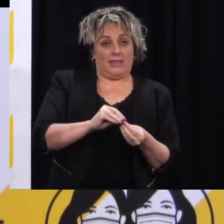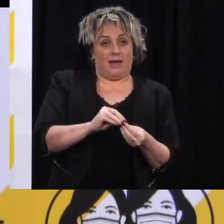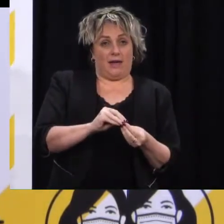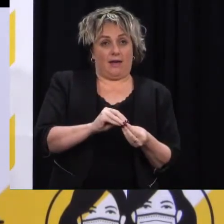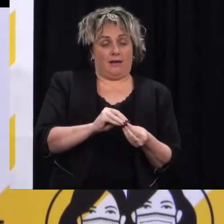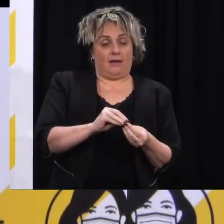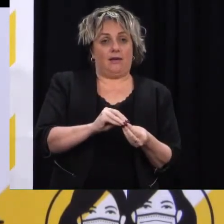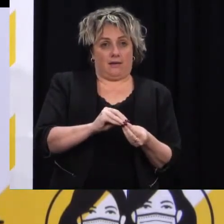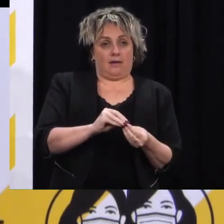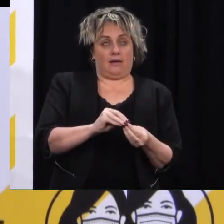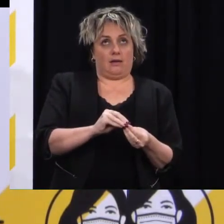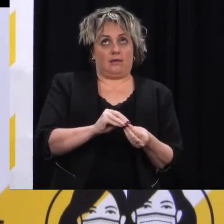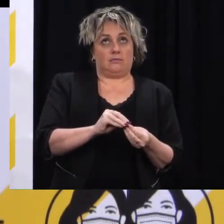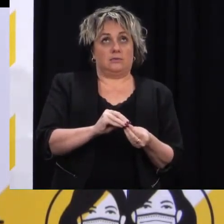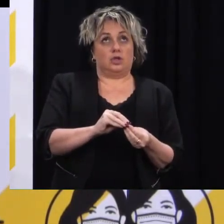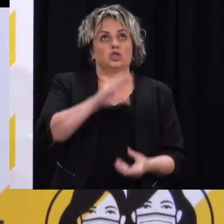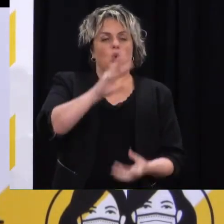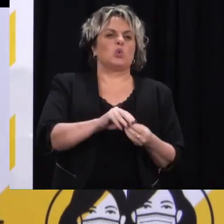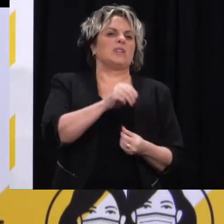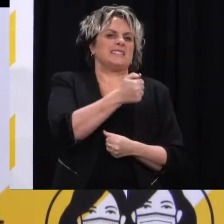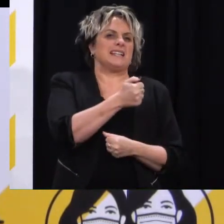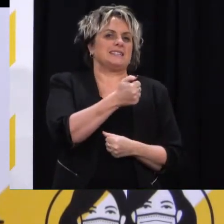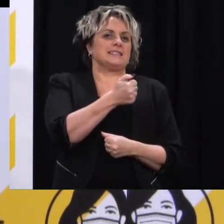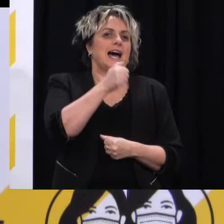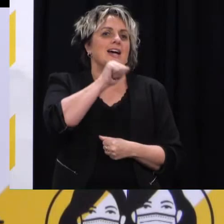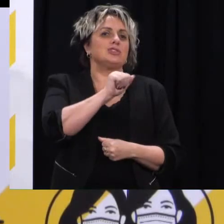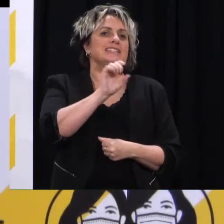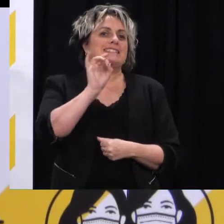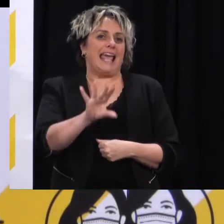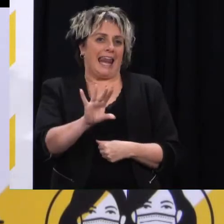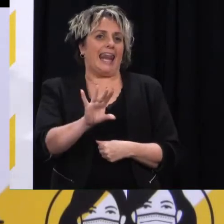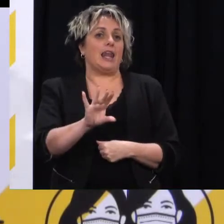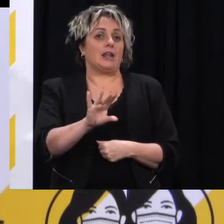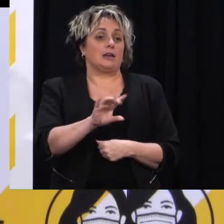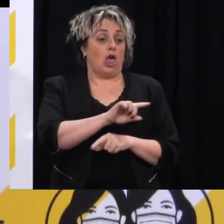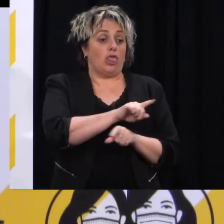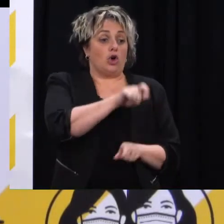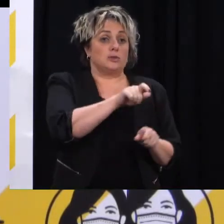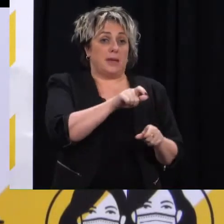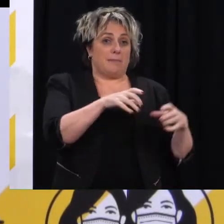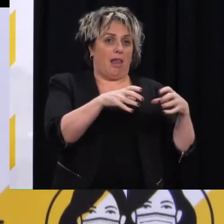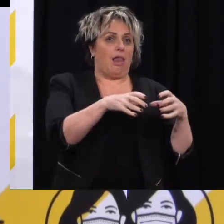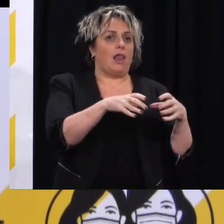cases? >> 51 at the moment, Dr